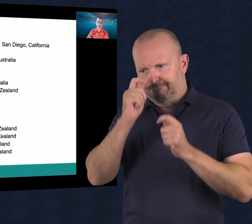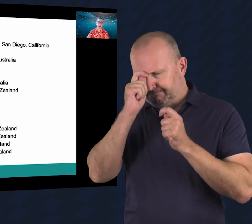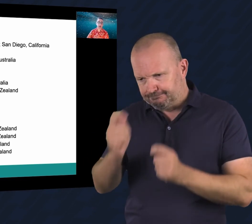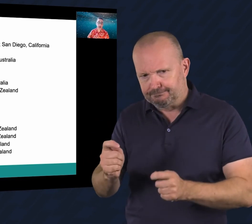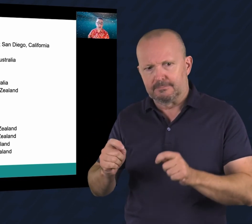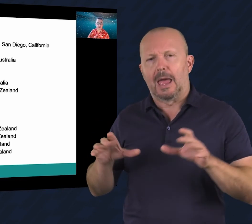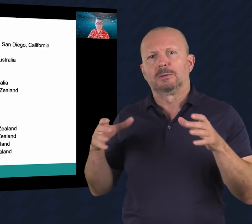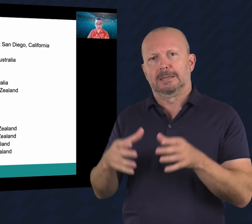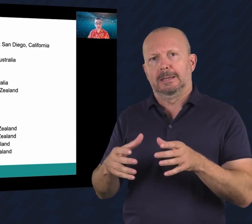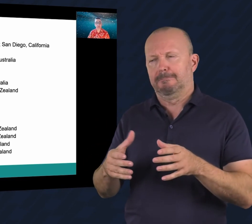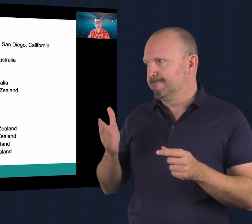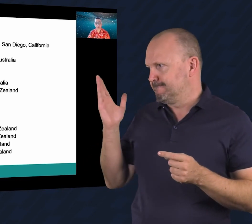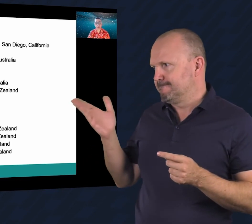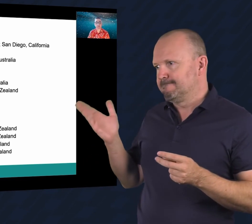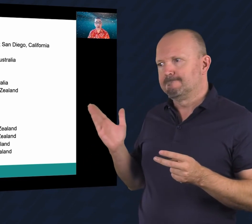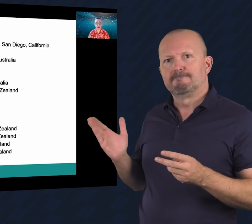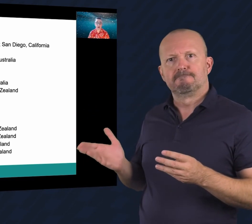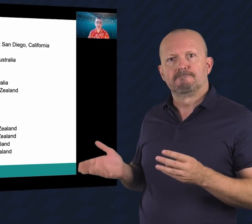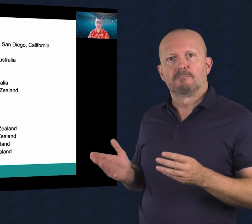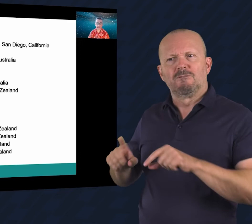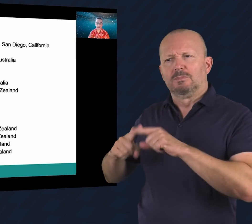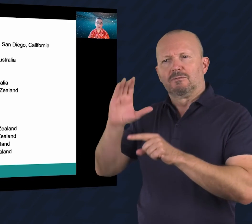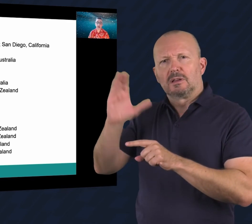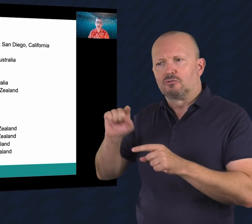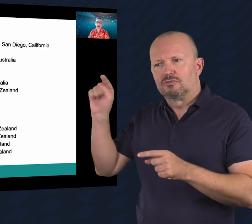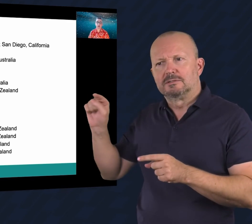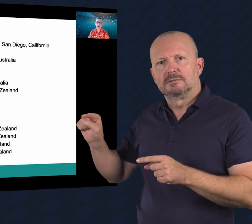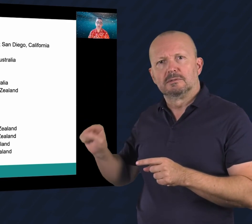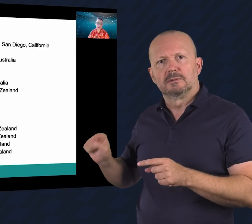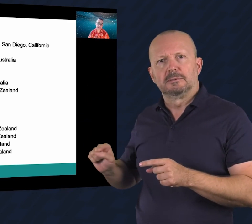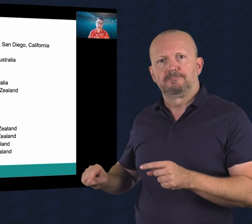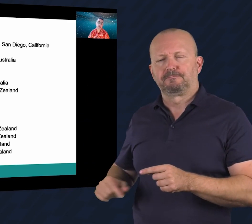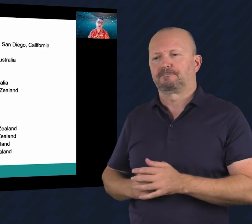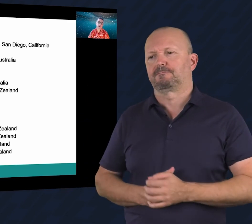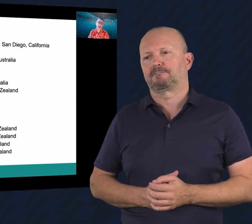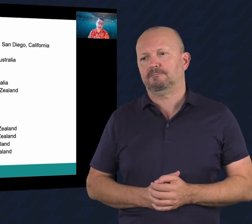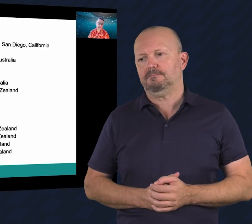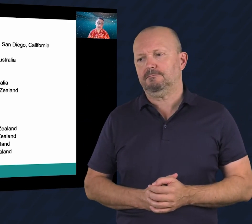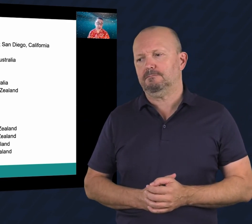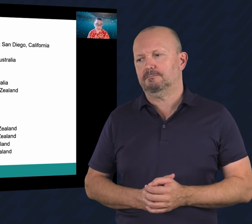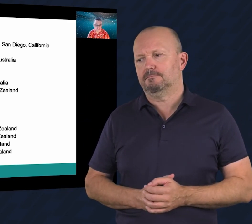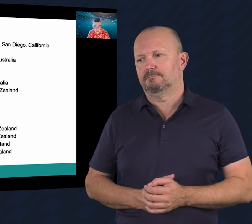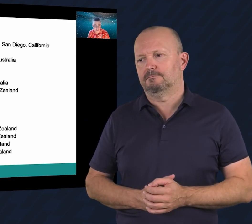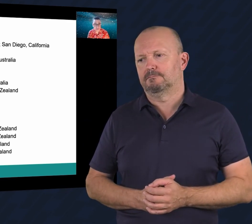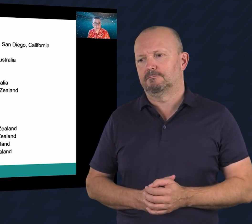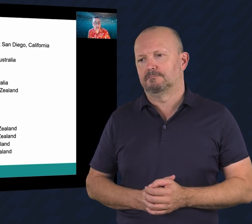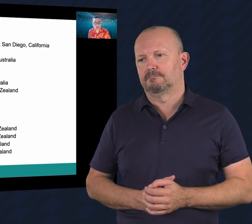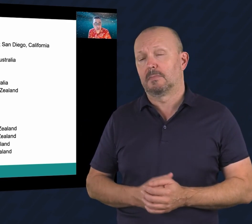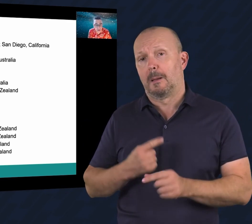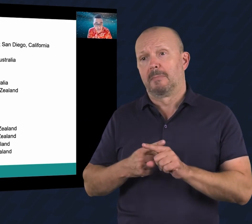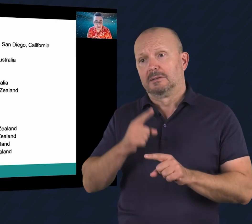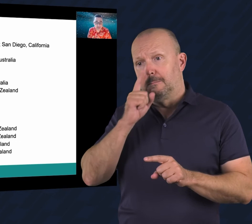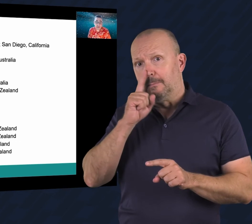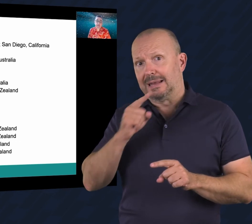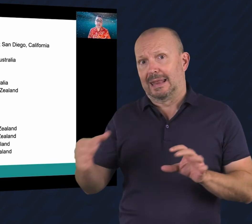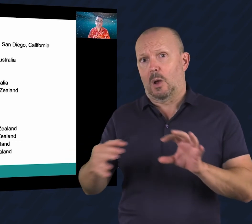of Taputukura Raea, of Mauke, Pamati, Rarotonga, and Tahiti, and Ulu Afaese of Falealili Mata’utu and Sagone respectively.